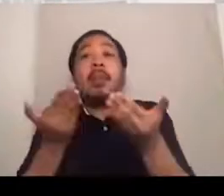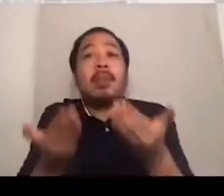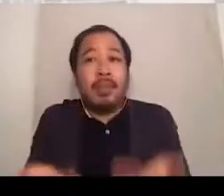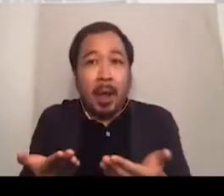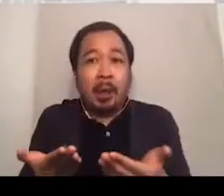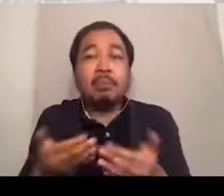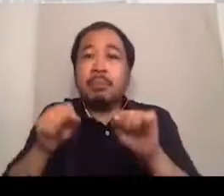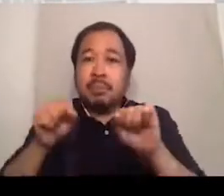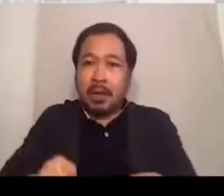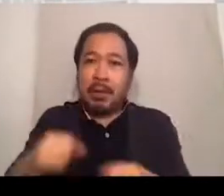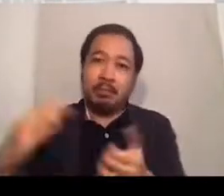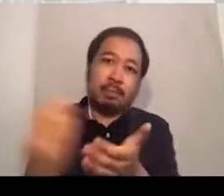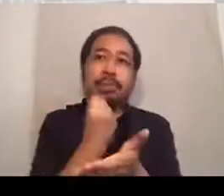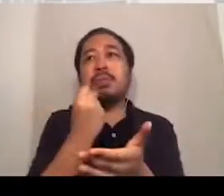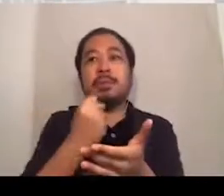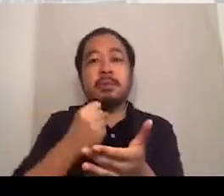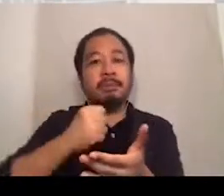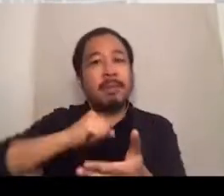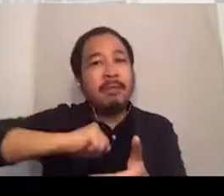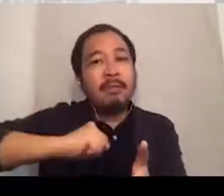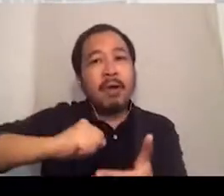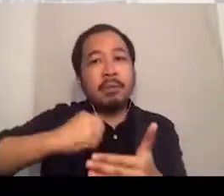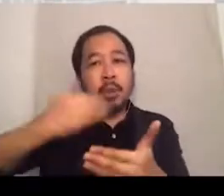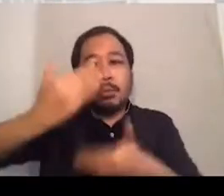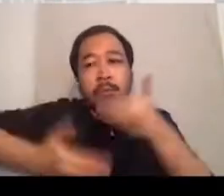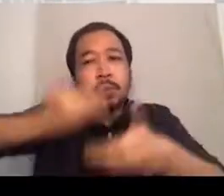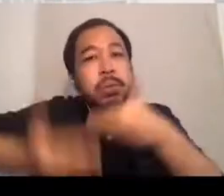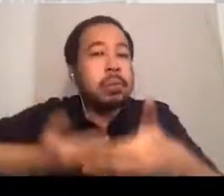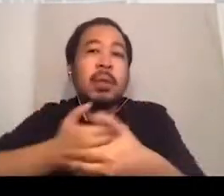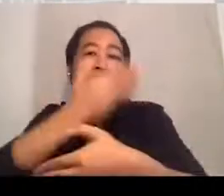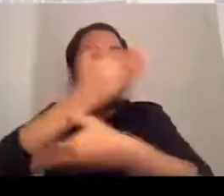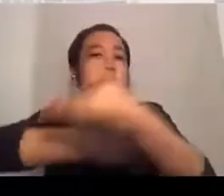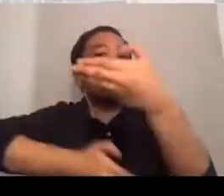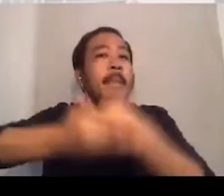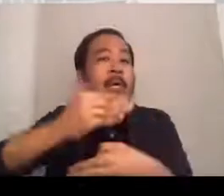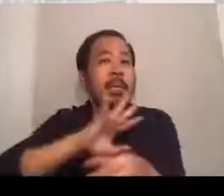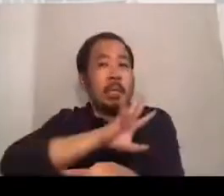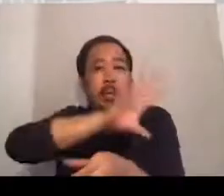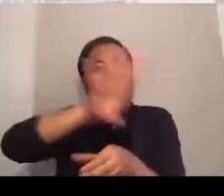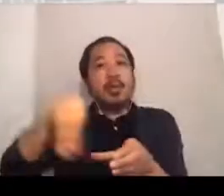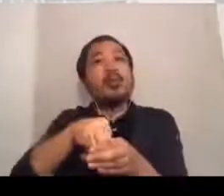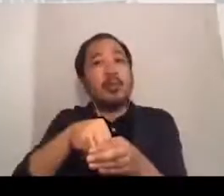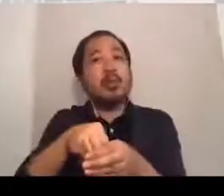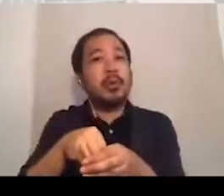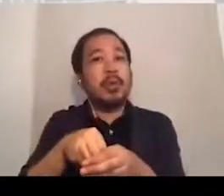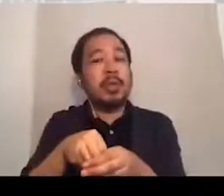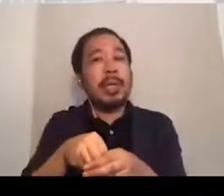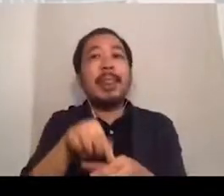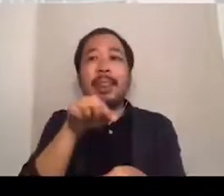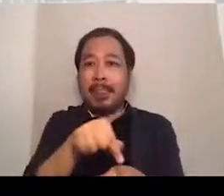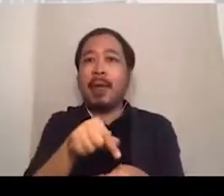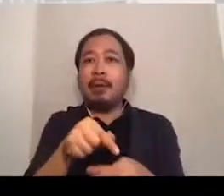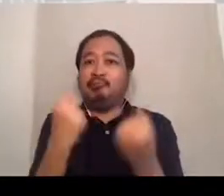So colleagues, friends, you've been extremely patient, but we've come to the end of our webinar.